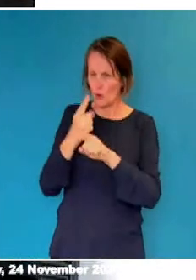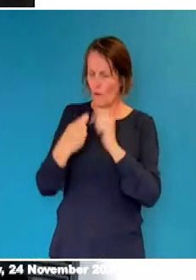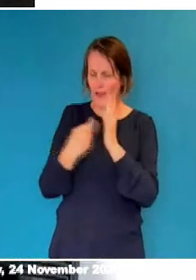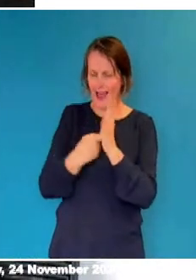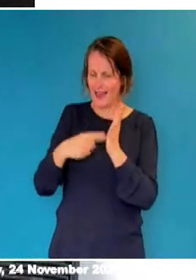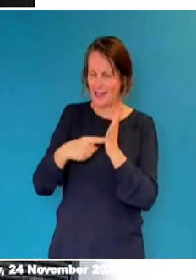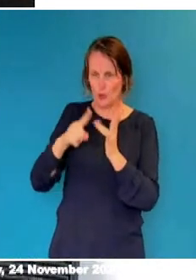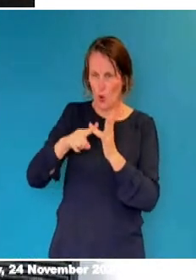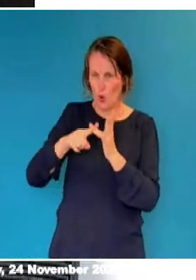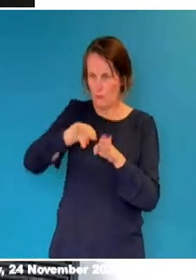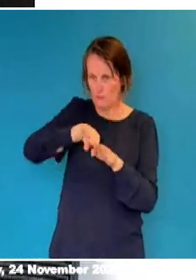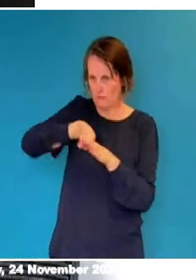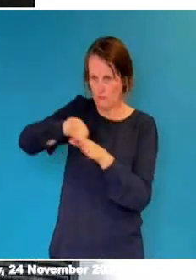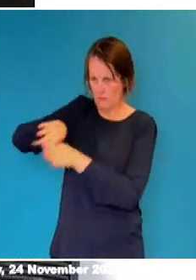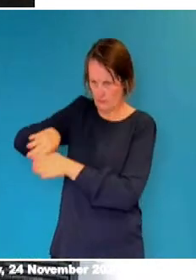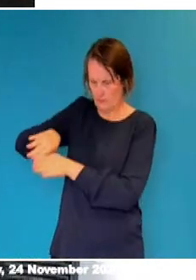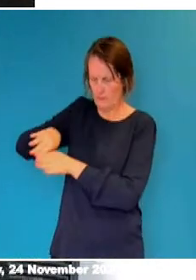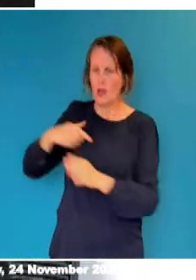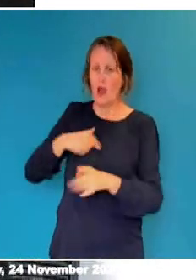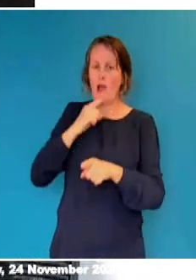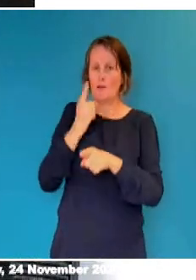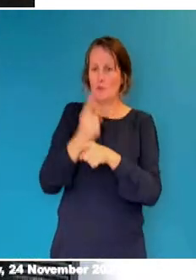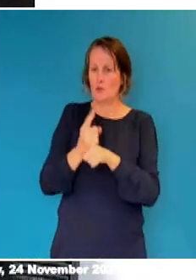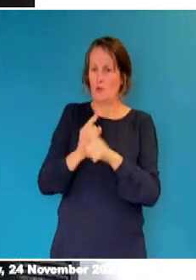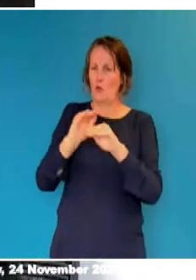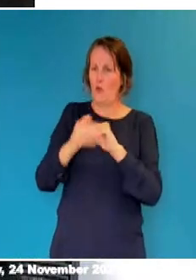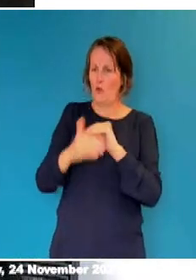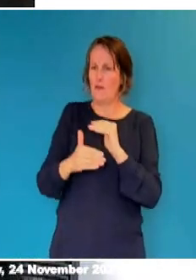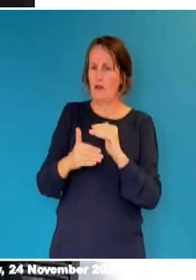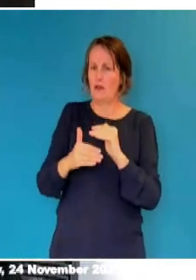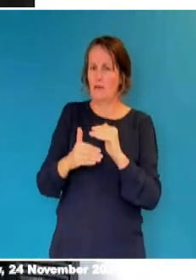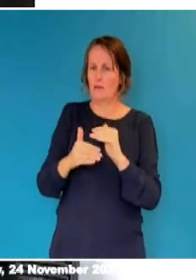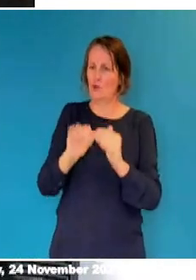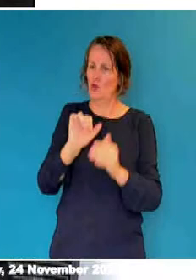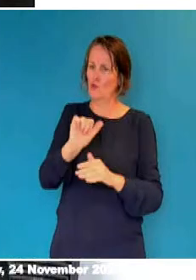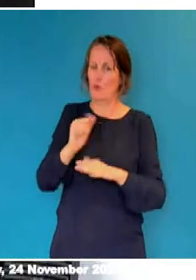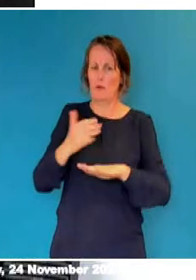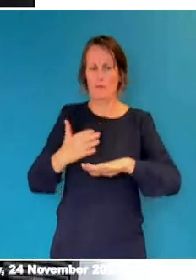organisation side, I'm talking about your employment side.